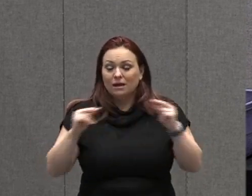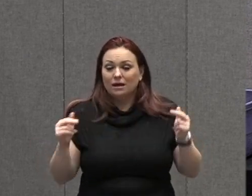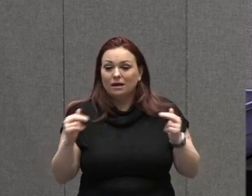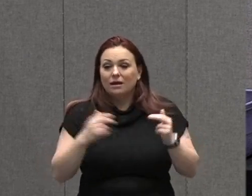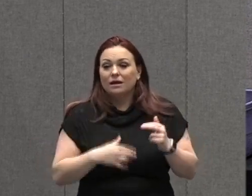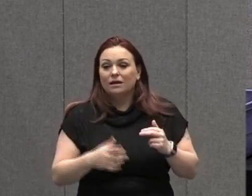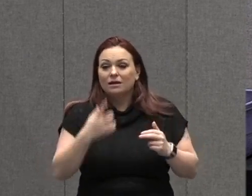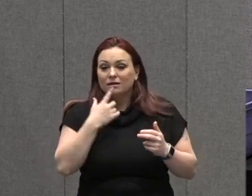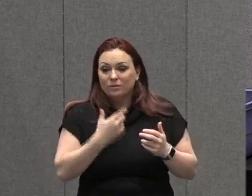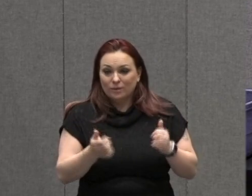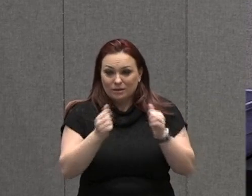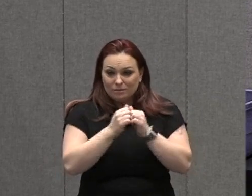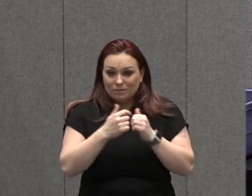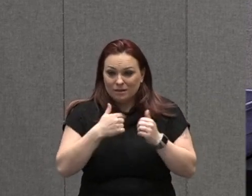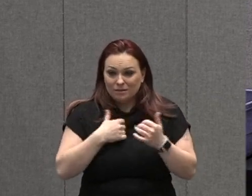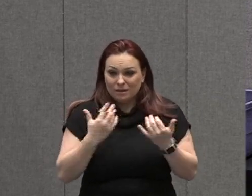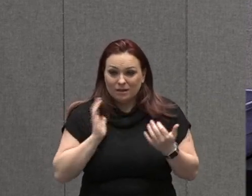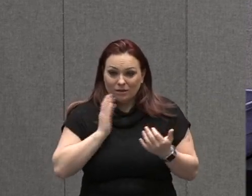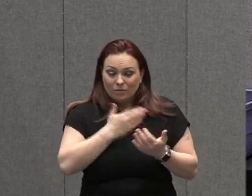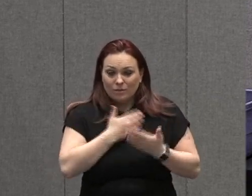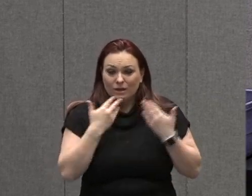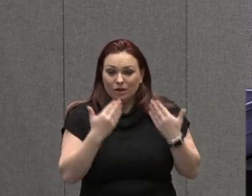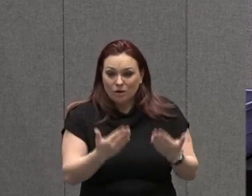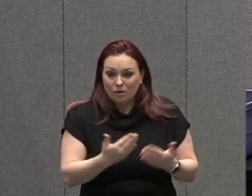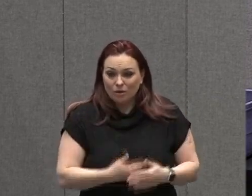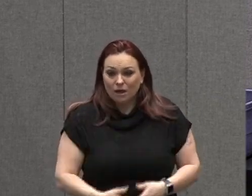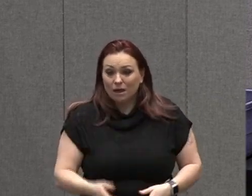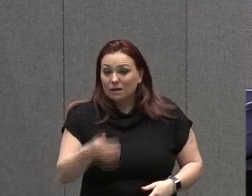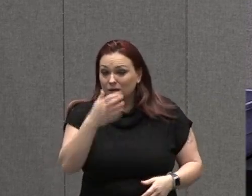Say it with us, here we go,